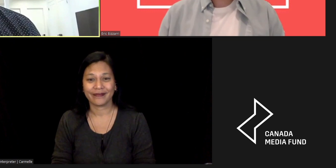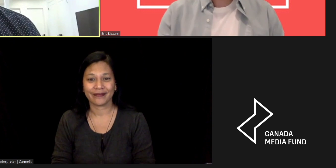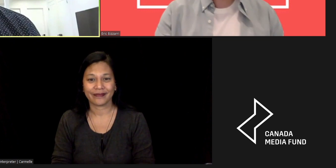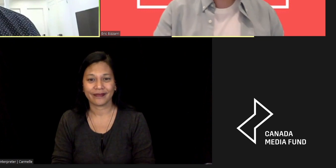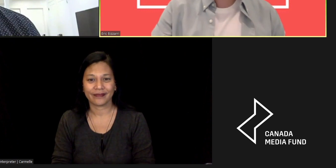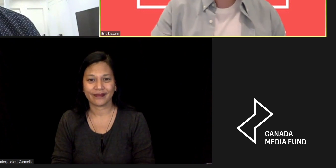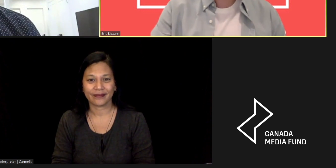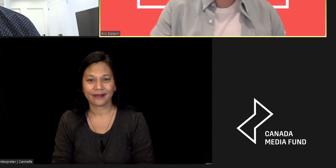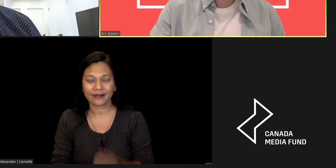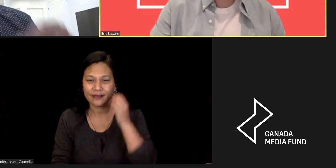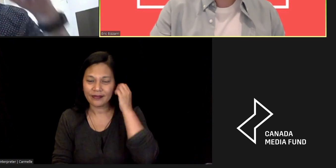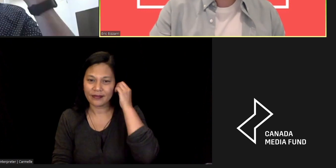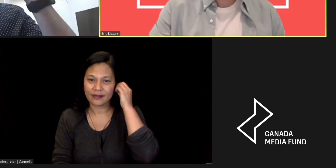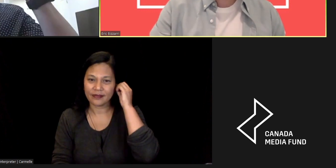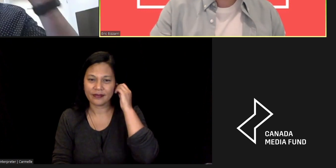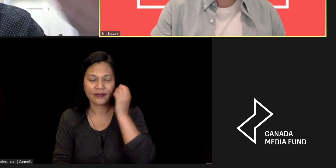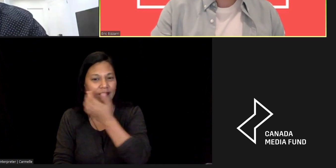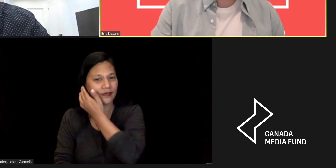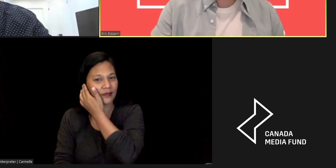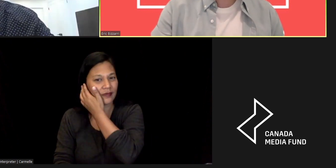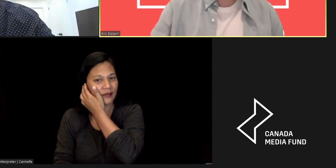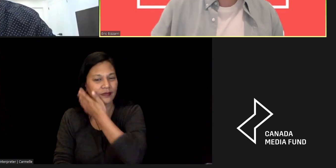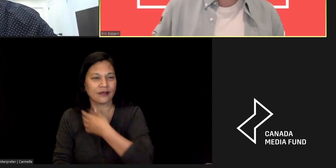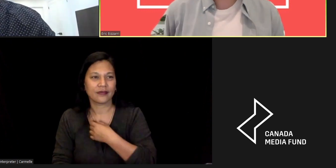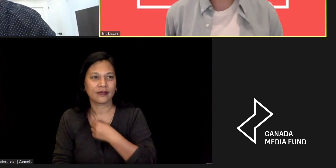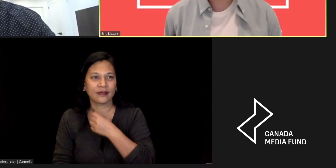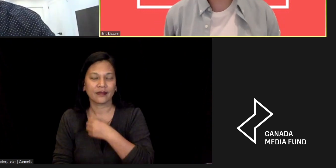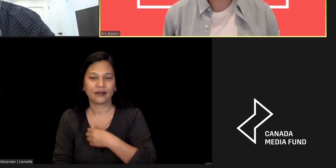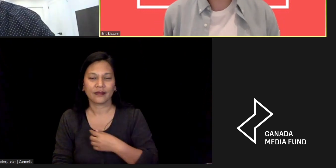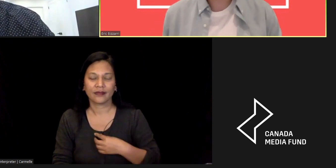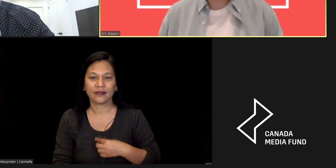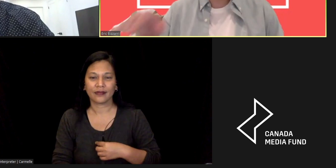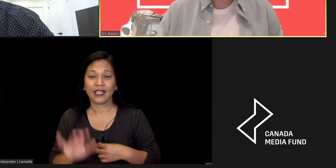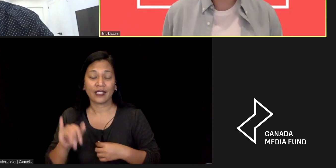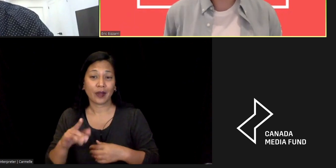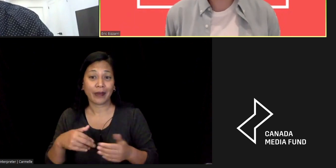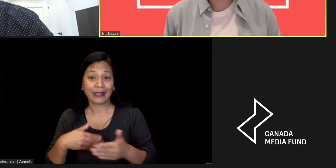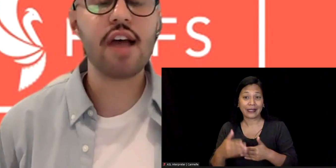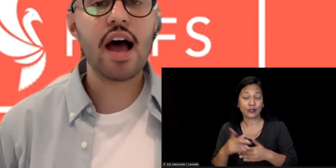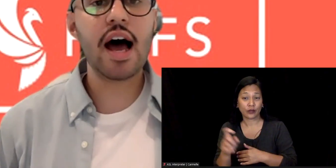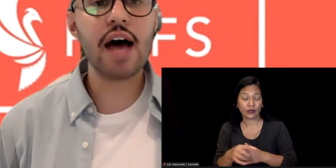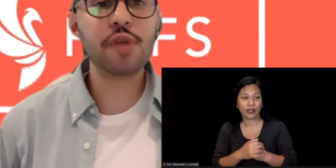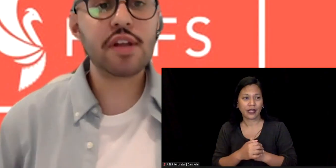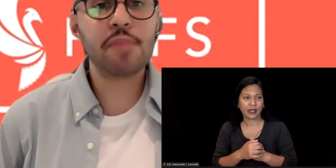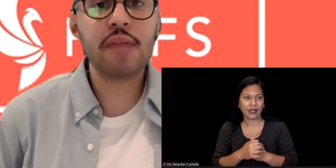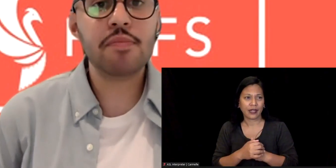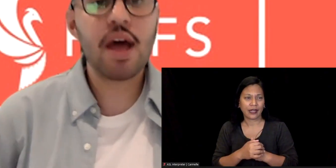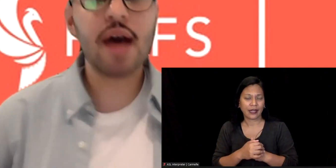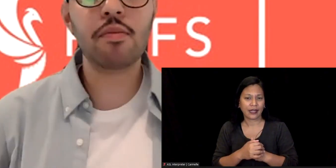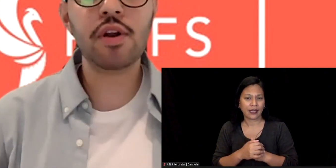And I guess just echoing that, my next question, sort of tying into this is, if you could explain, you know,